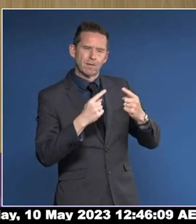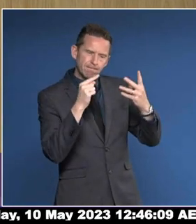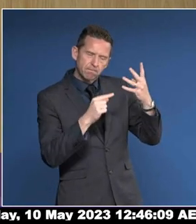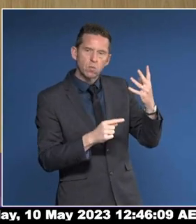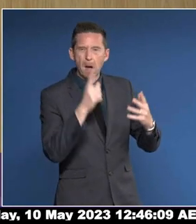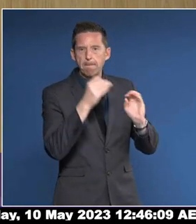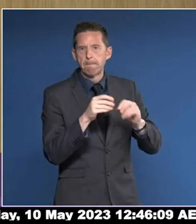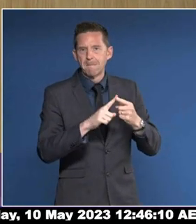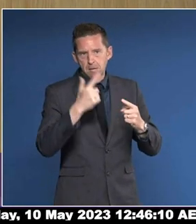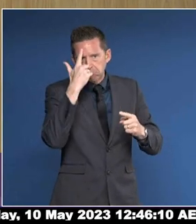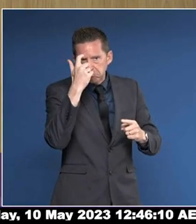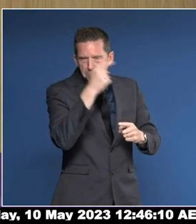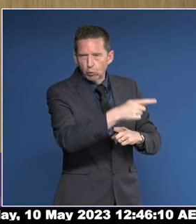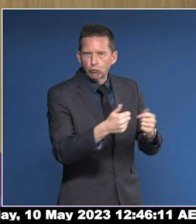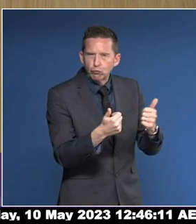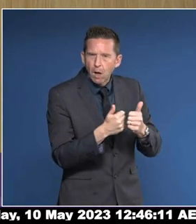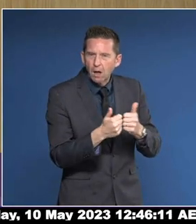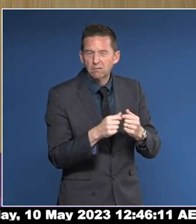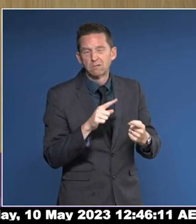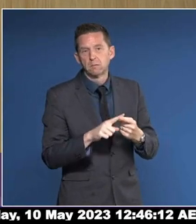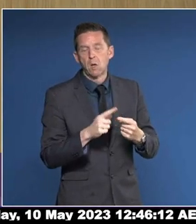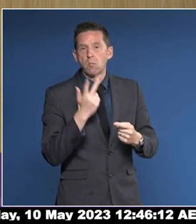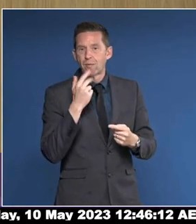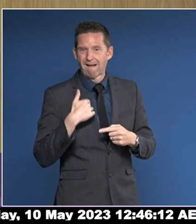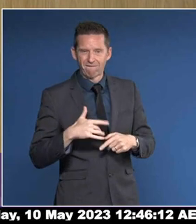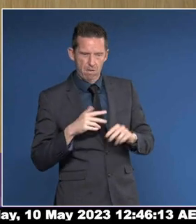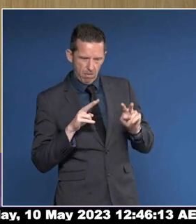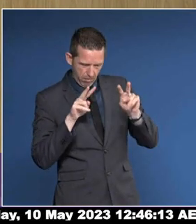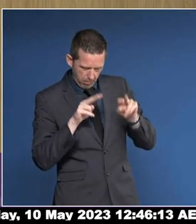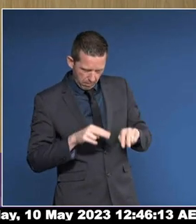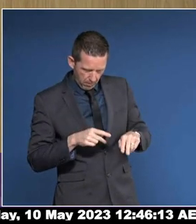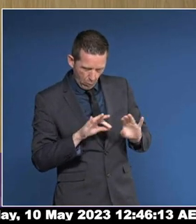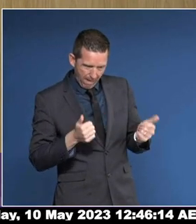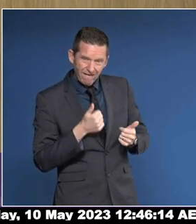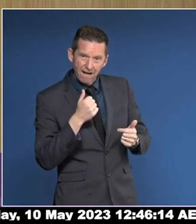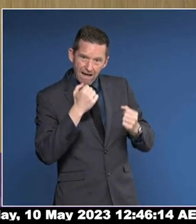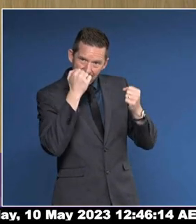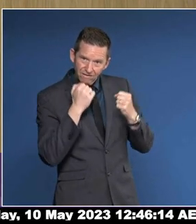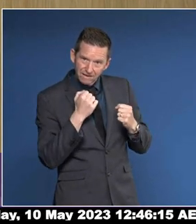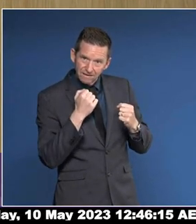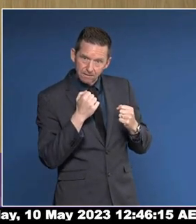is very common one. If there's insufficient evidence within the crime report, the Crime Stoppers report, then we perhaps will not take action.